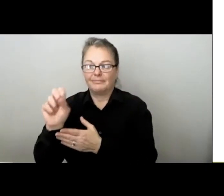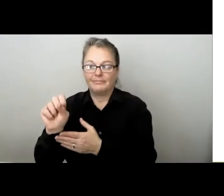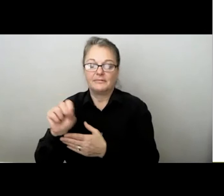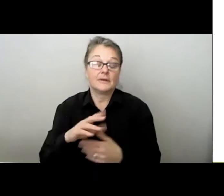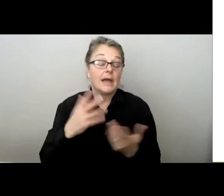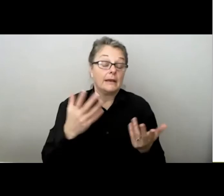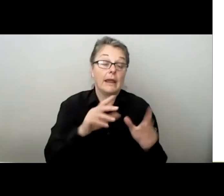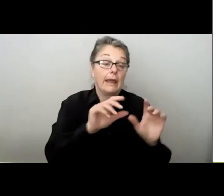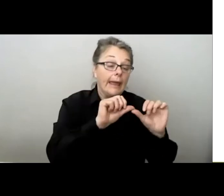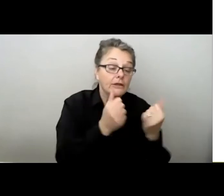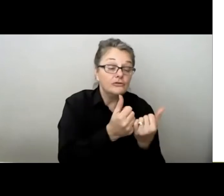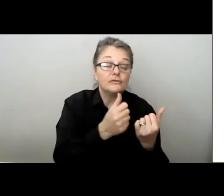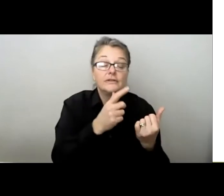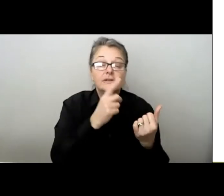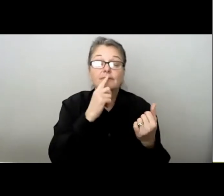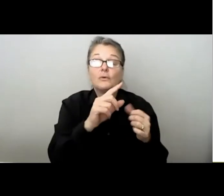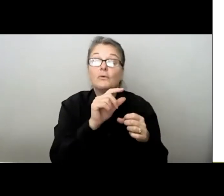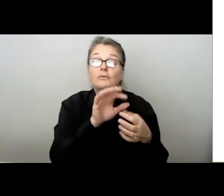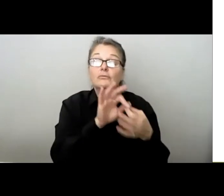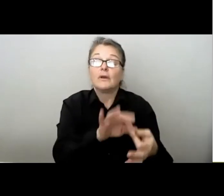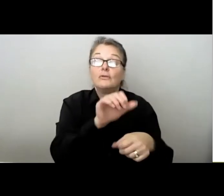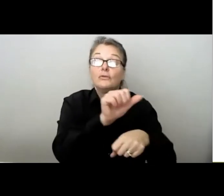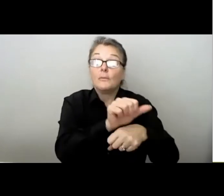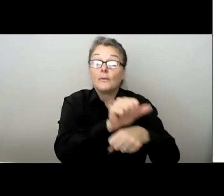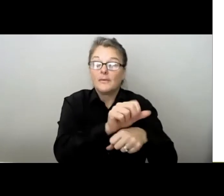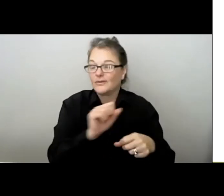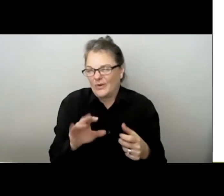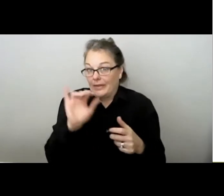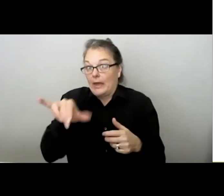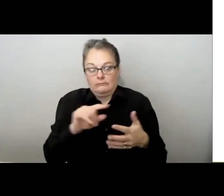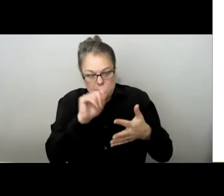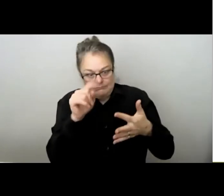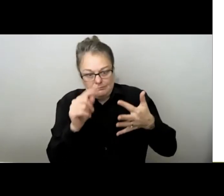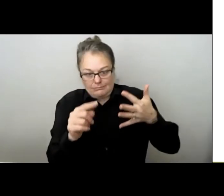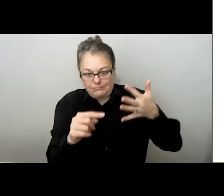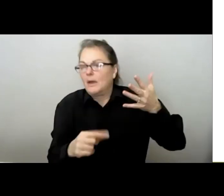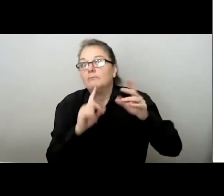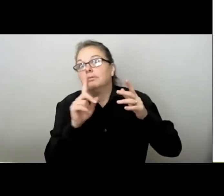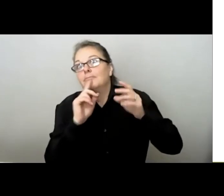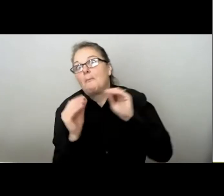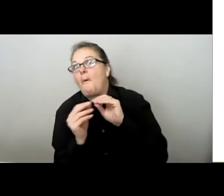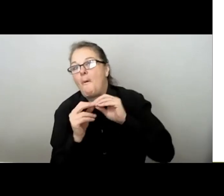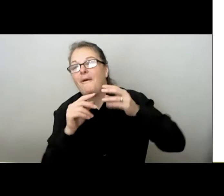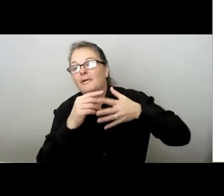FEW OF WHERE THE OUTREACH WENT FOR THIS PROJECT. JESS: THANKS MELANIE.